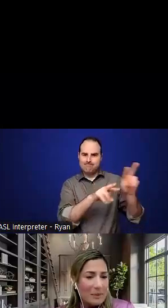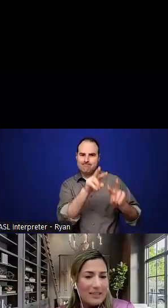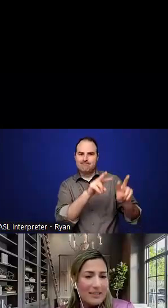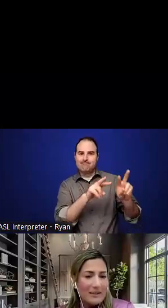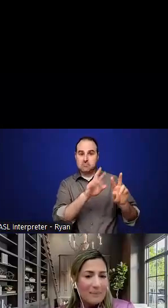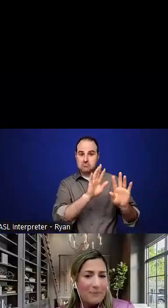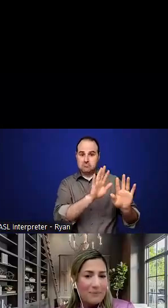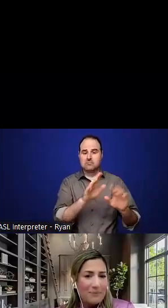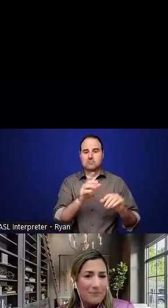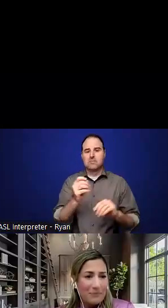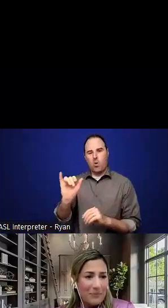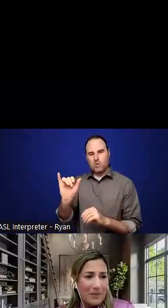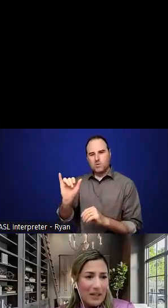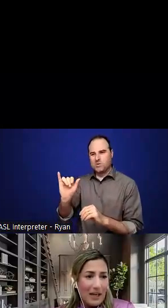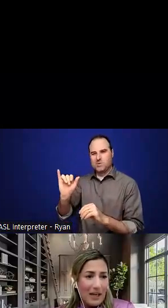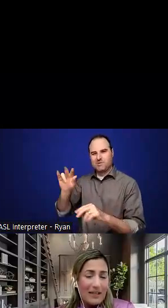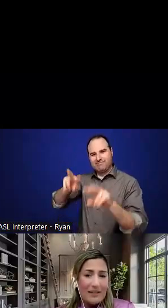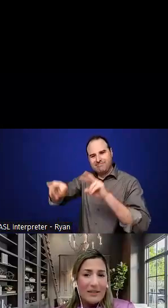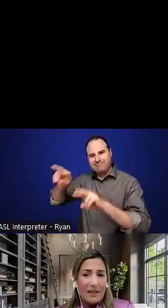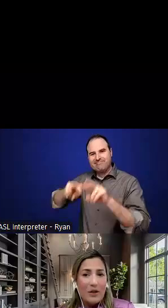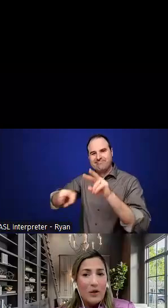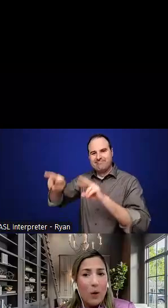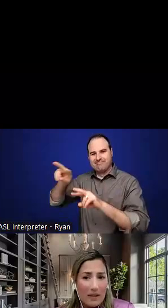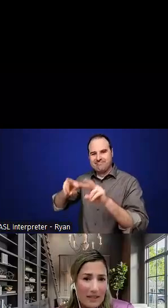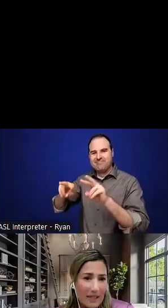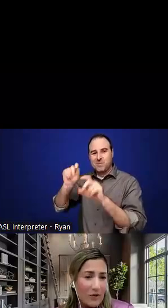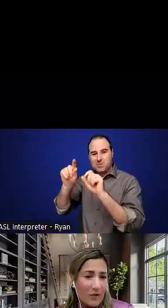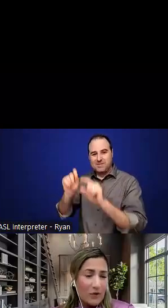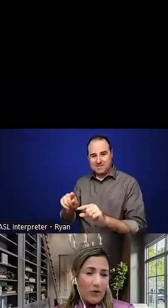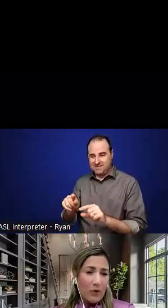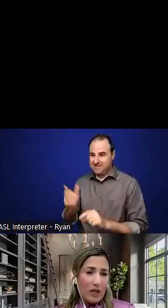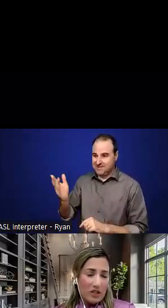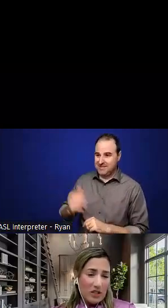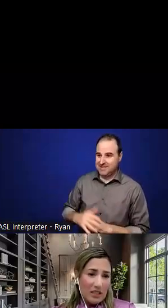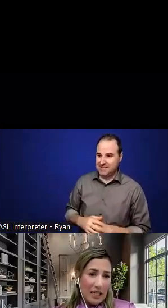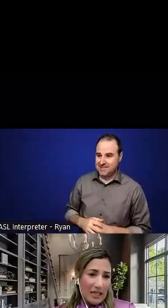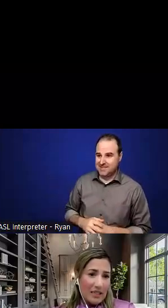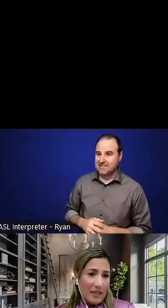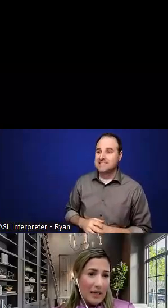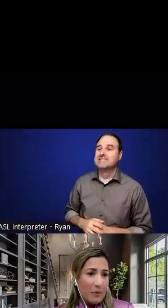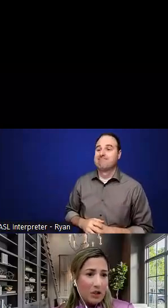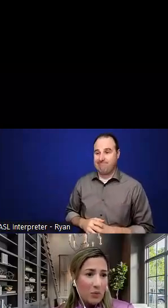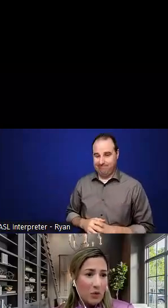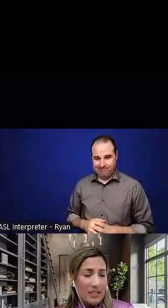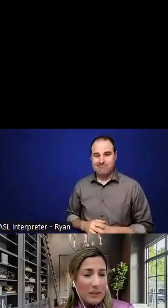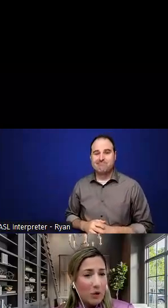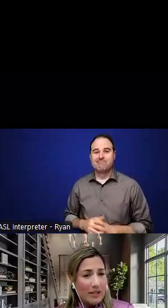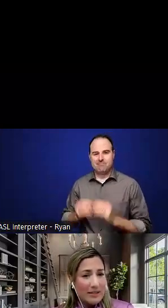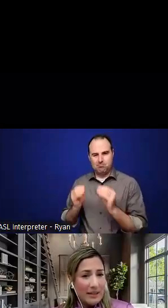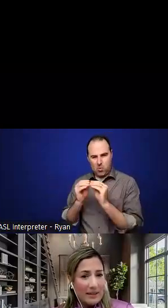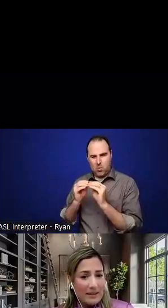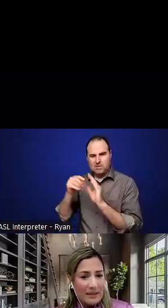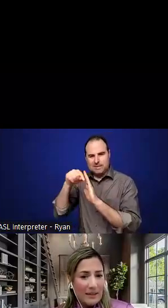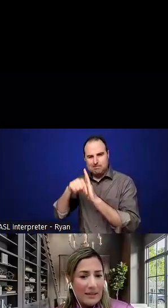please. And the qualitative sort of questions to get into that much more deeper insights.